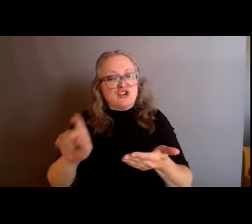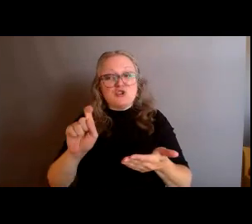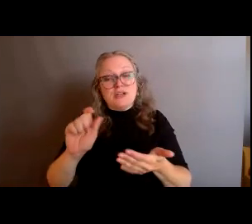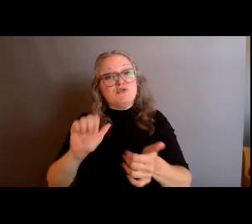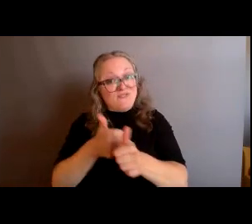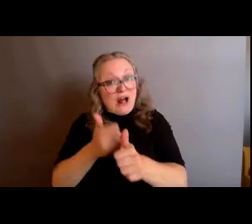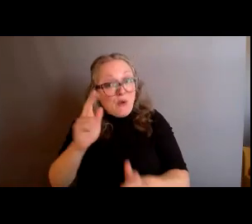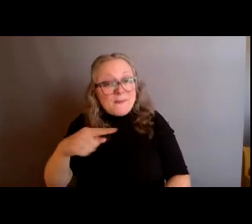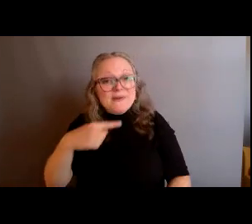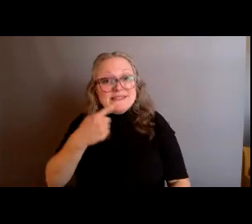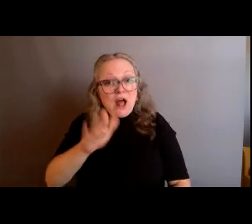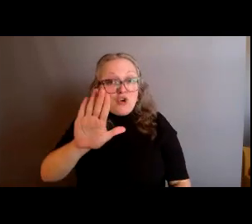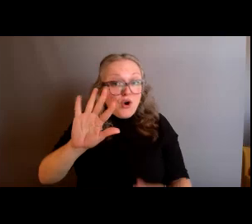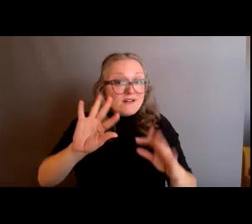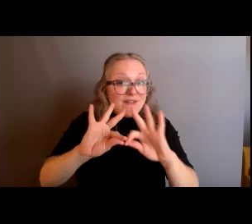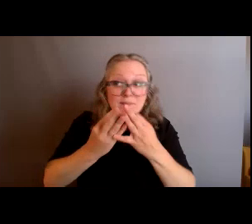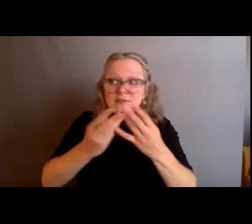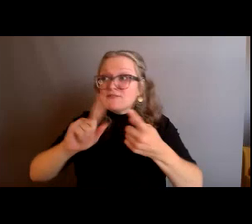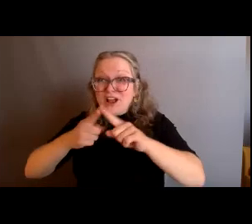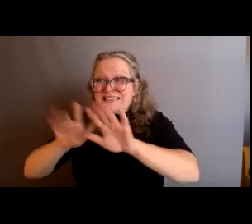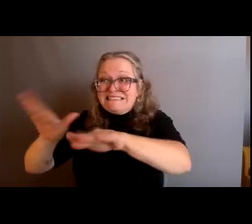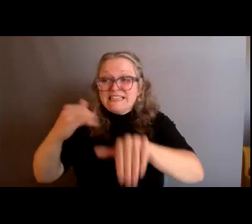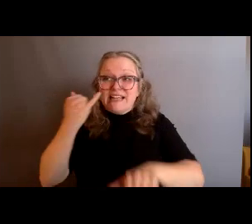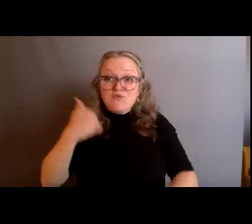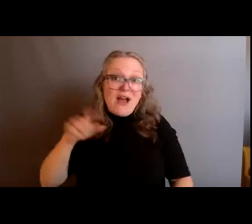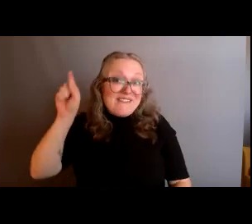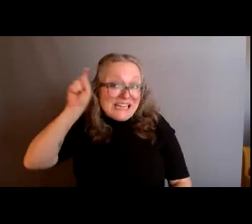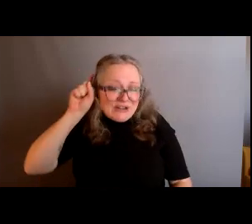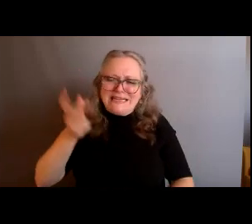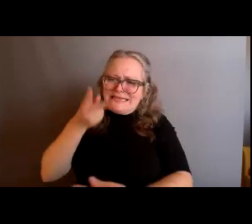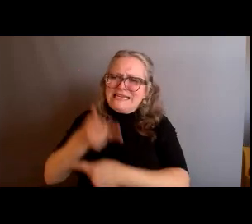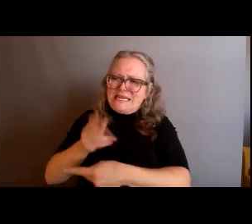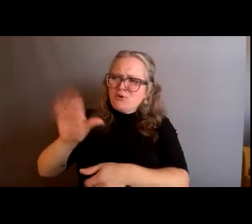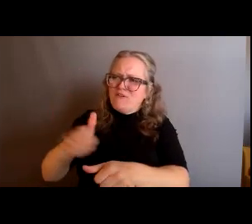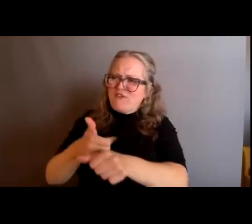and relatives if they've got hearing aid. Follow up. Follow up follow up.